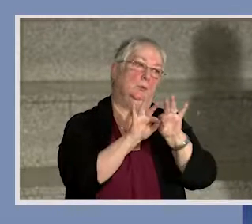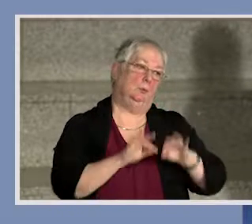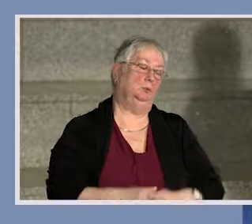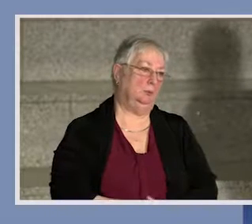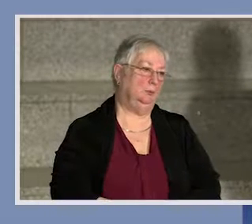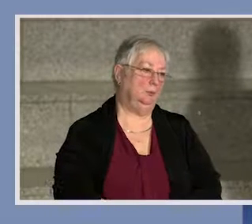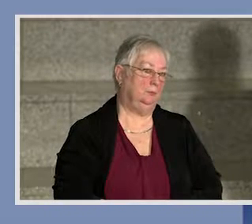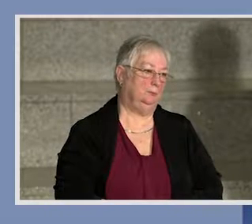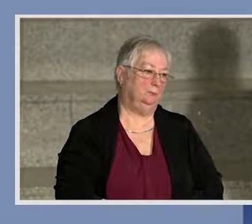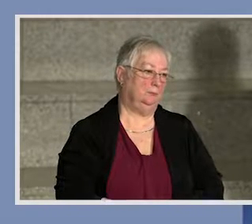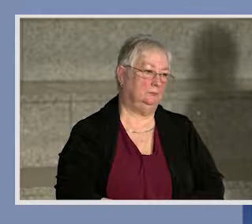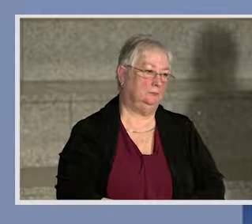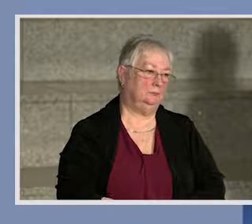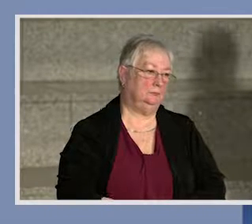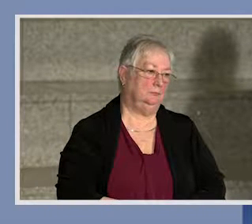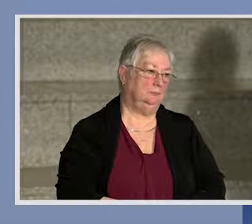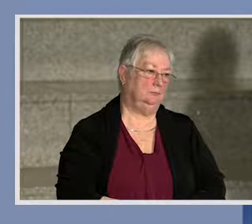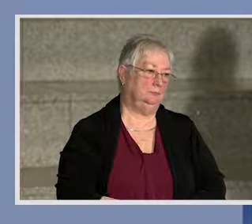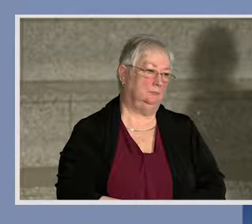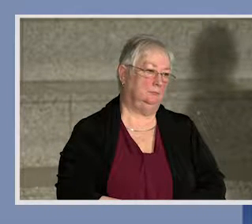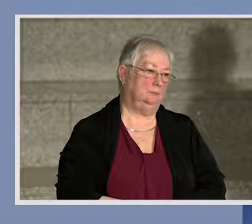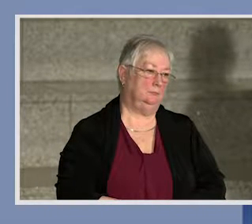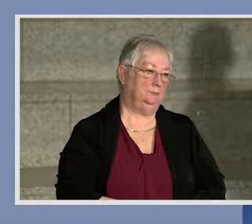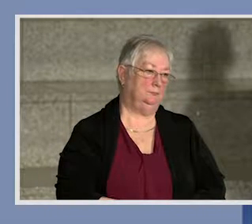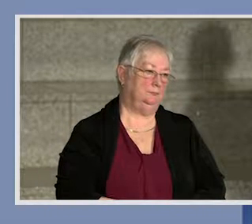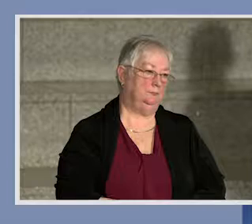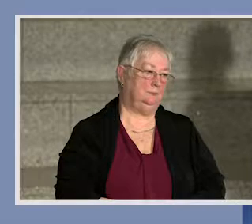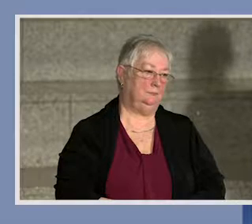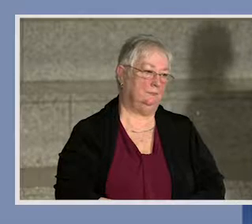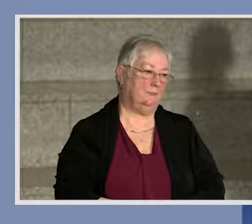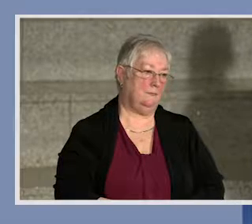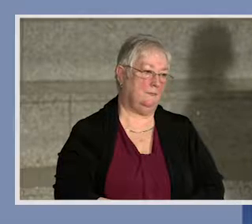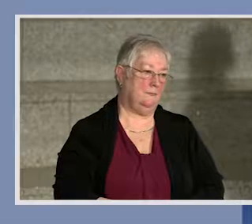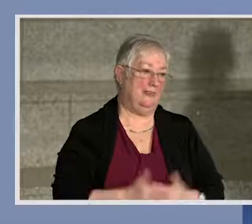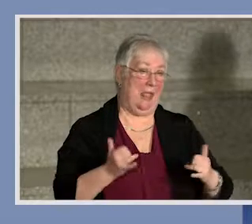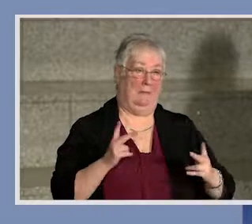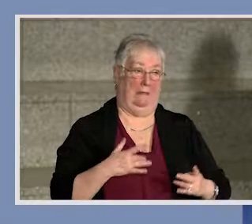THERE IS, HOWEVER, NOW AN EMERGING CLOUD OF UNCERTAINTY ABOUT THE FUTURE OF THE